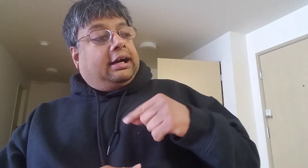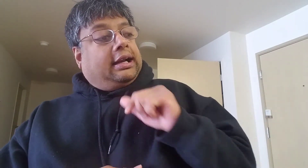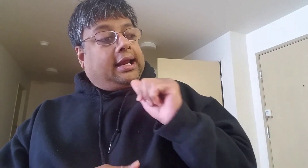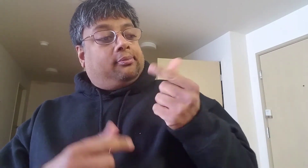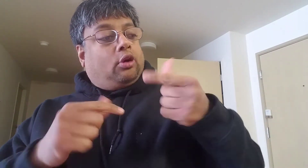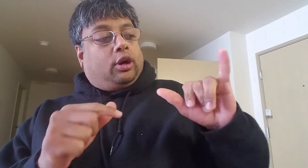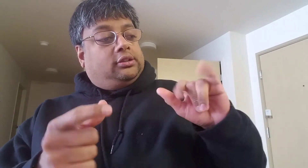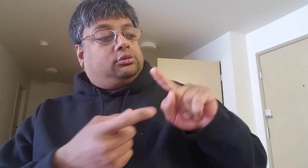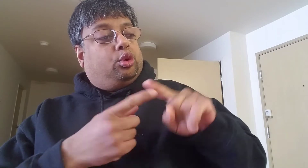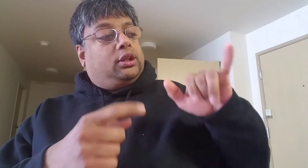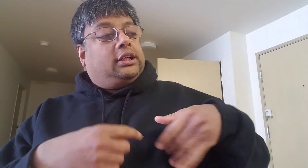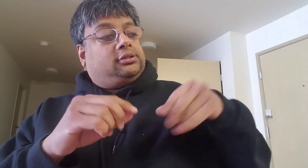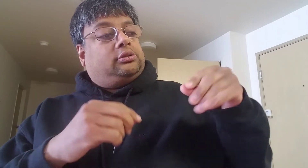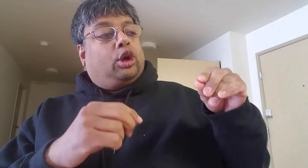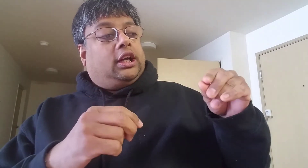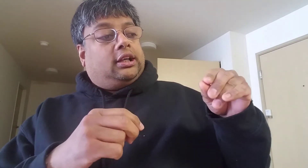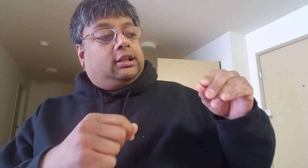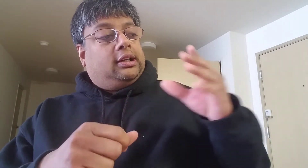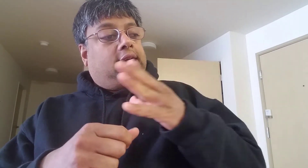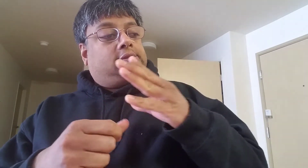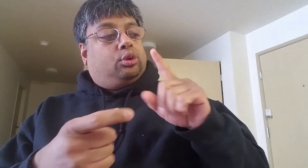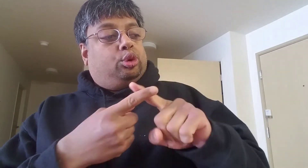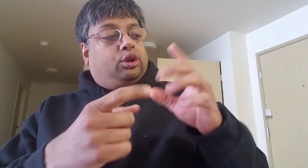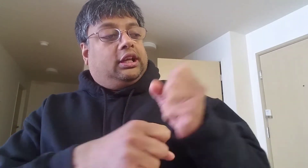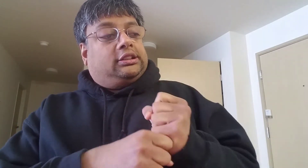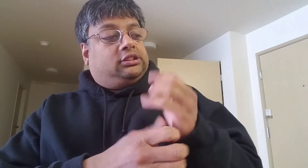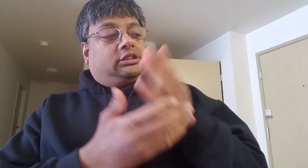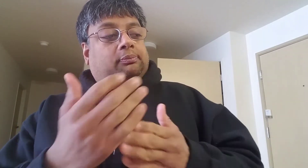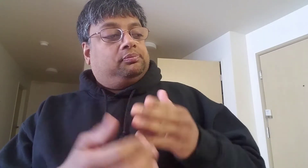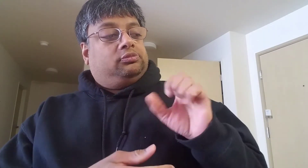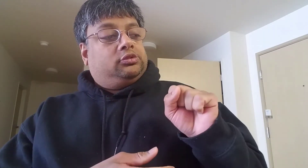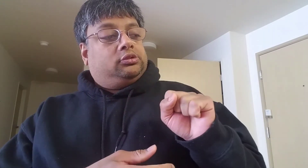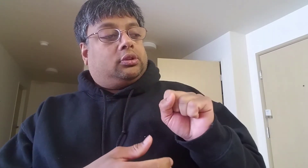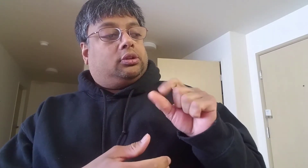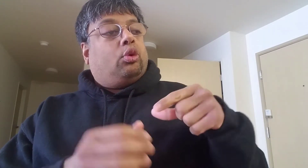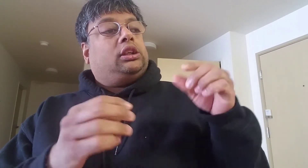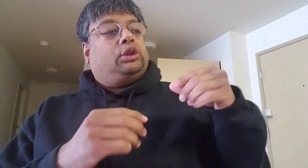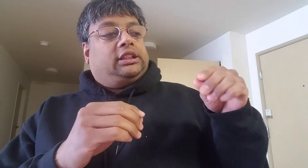"I am going to the store to get some stuff (groceries)."